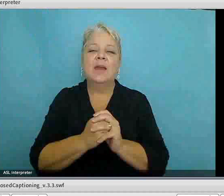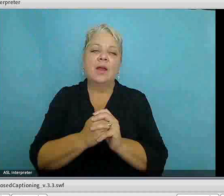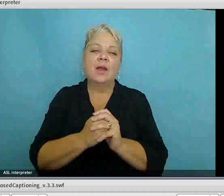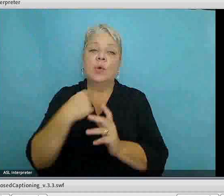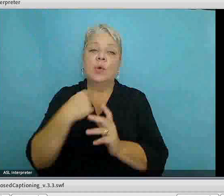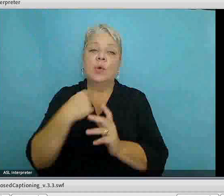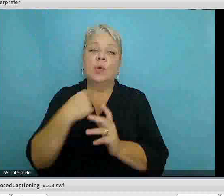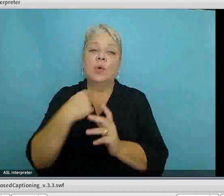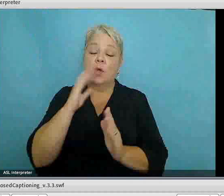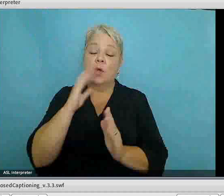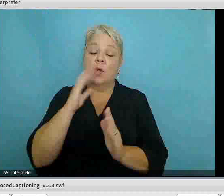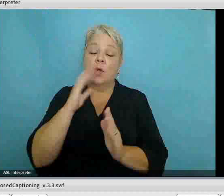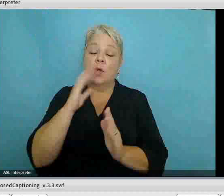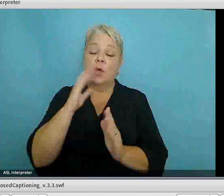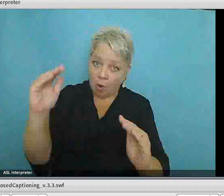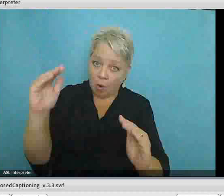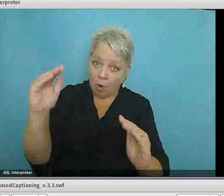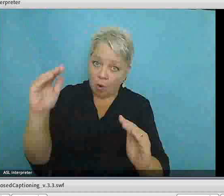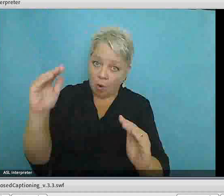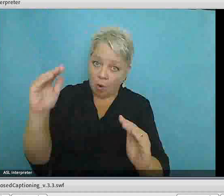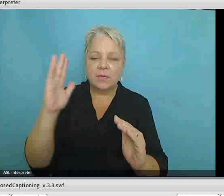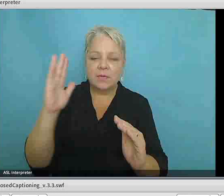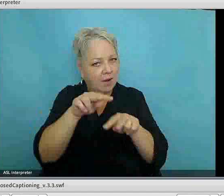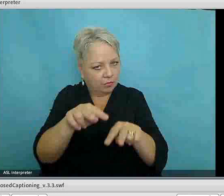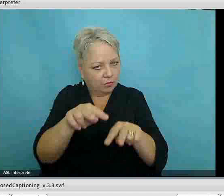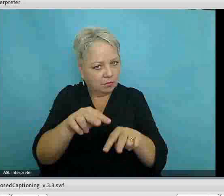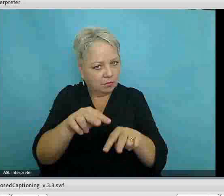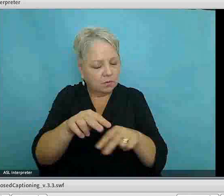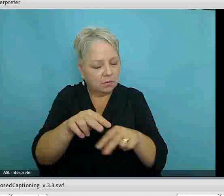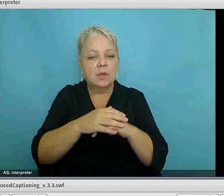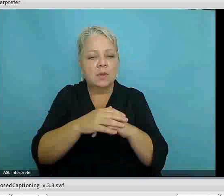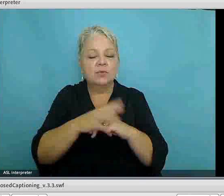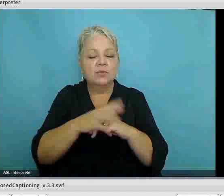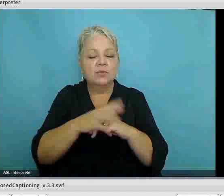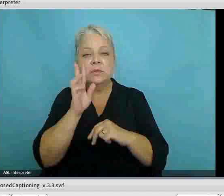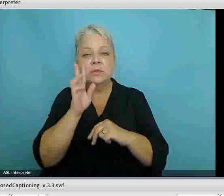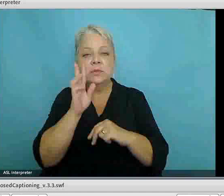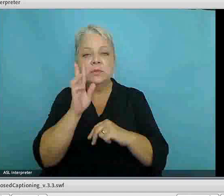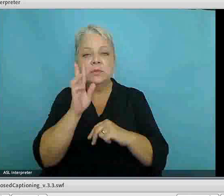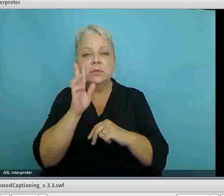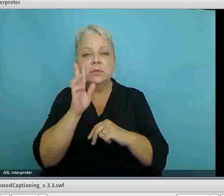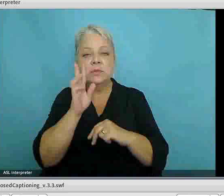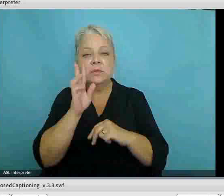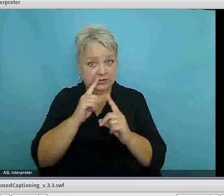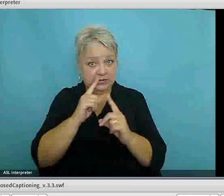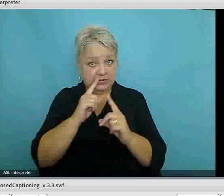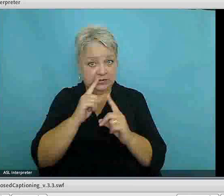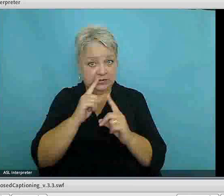sense to people, if it is accomplishing the goals that we talked about of the program.